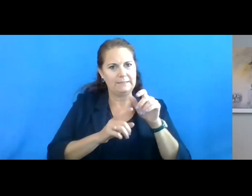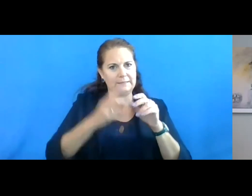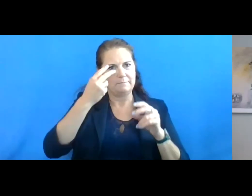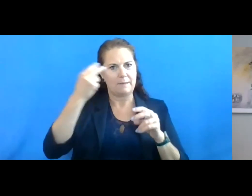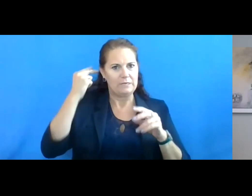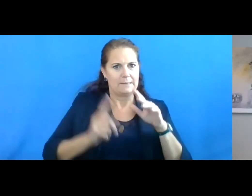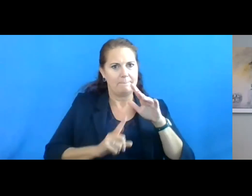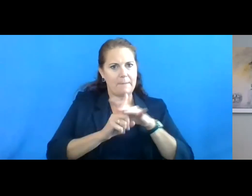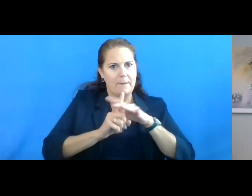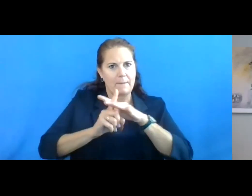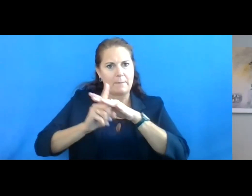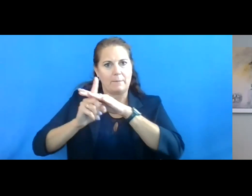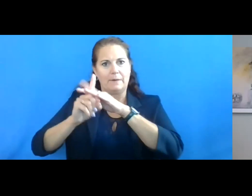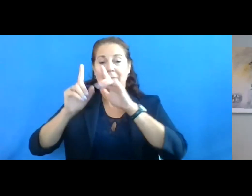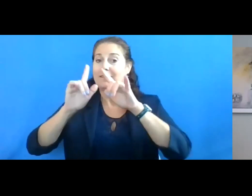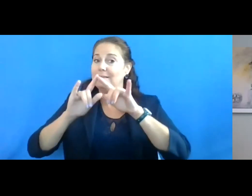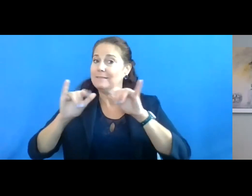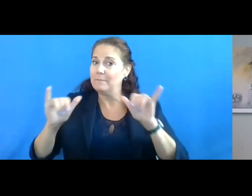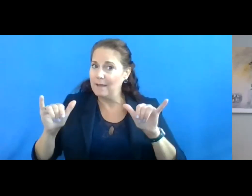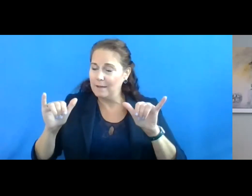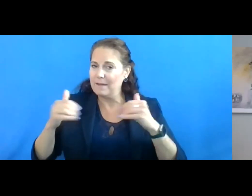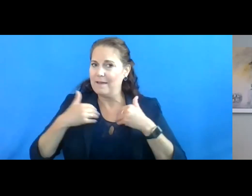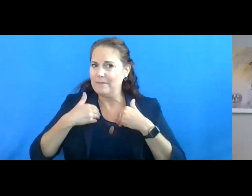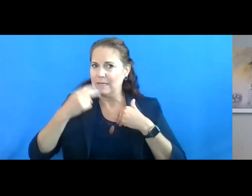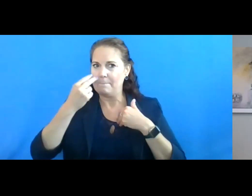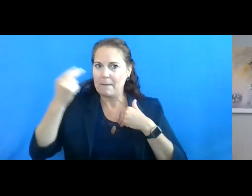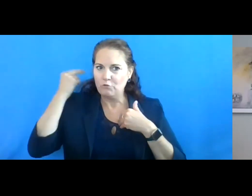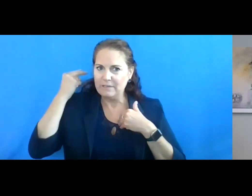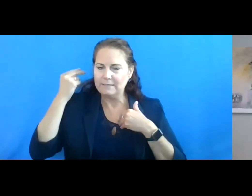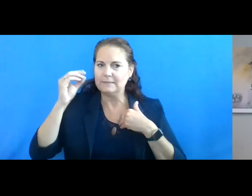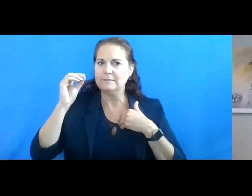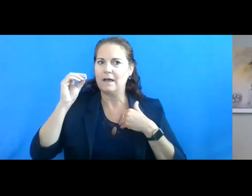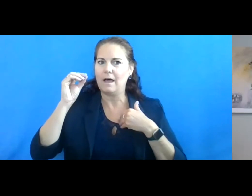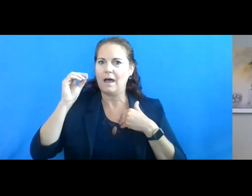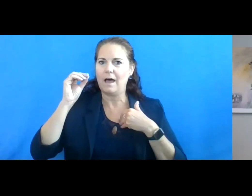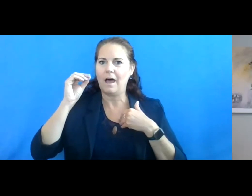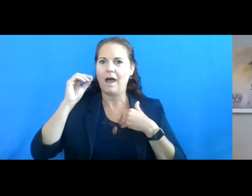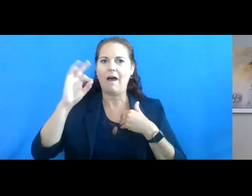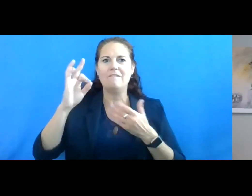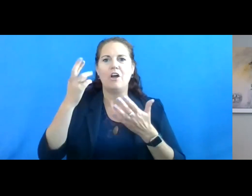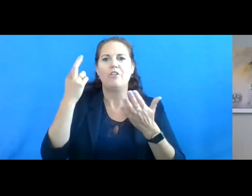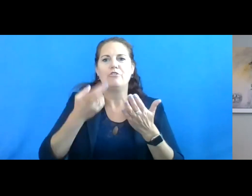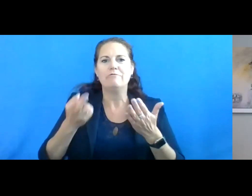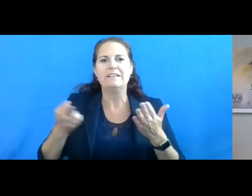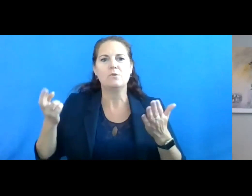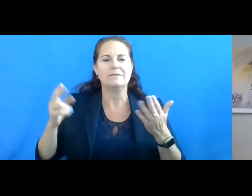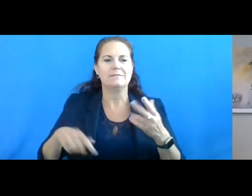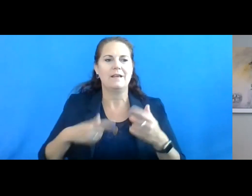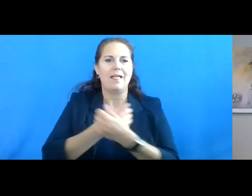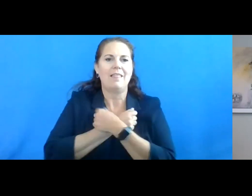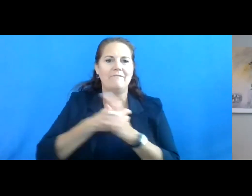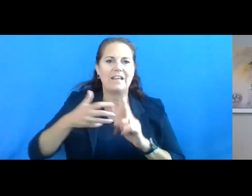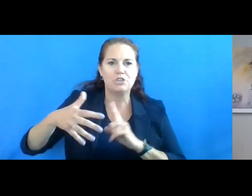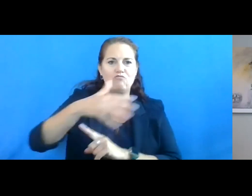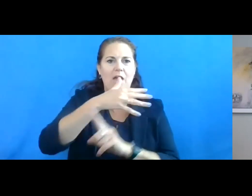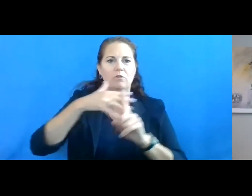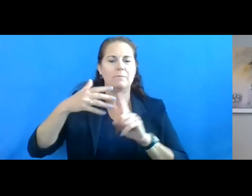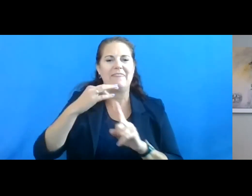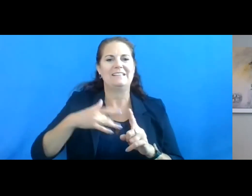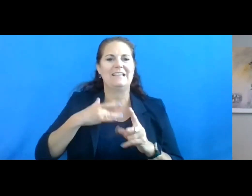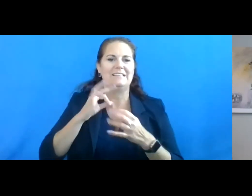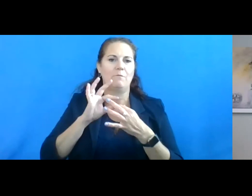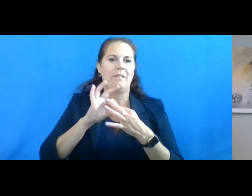And they were also having memories of their resources and love and sense of belonging,